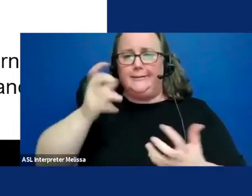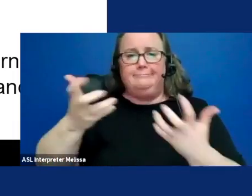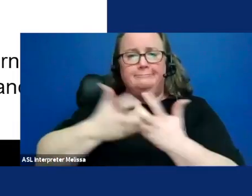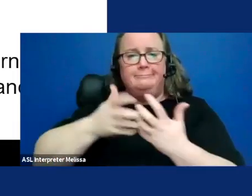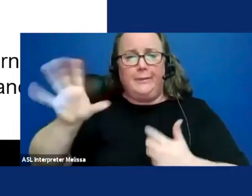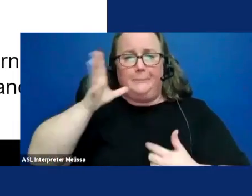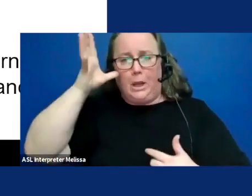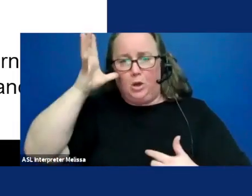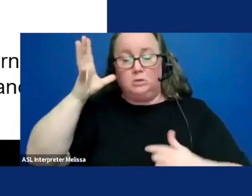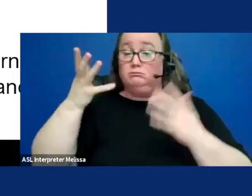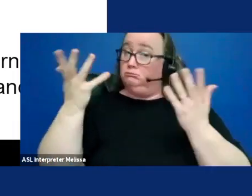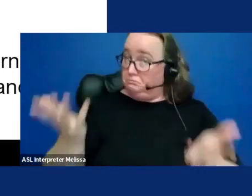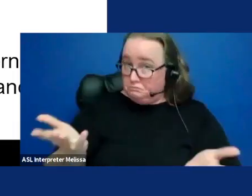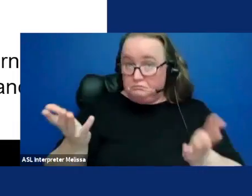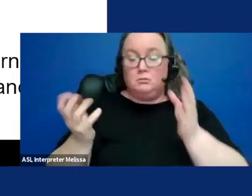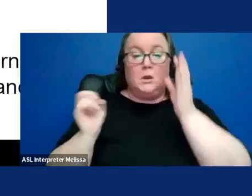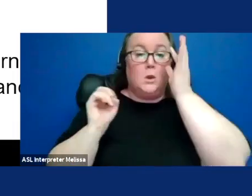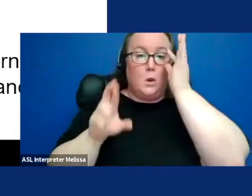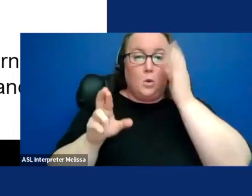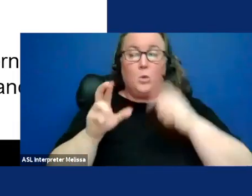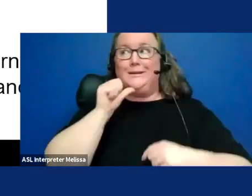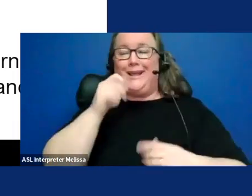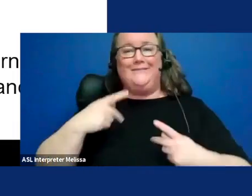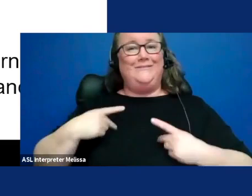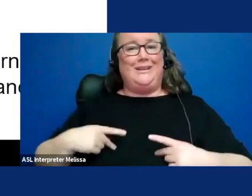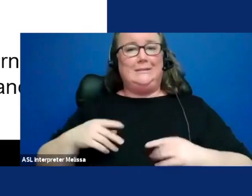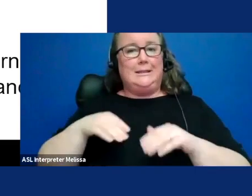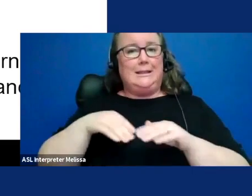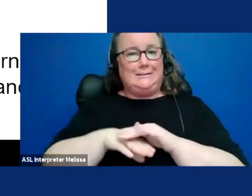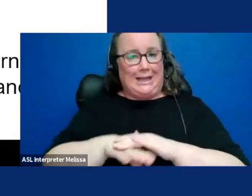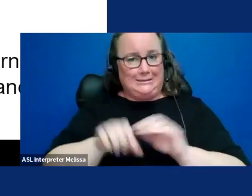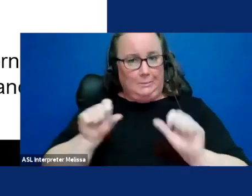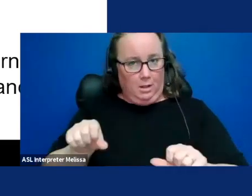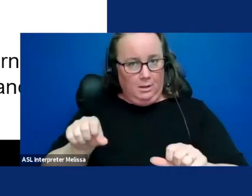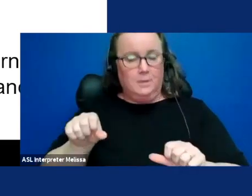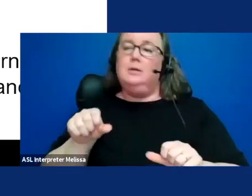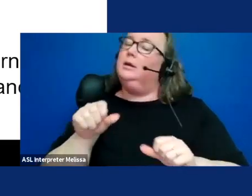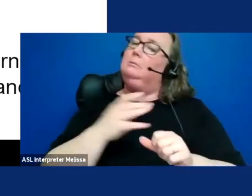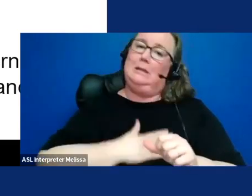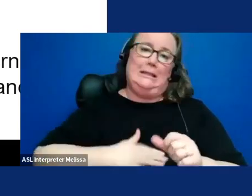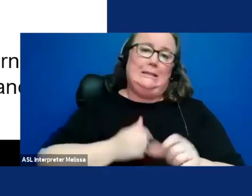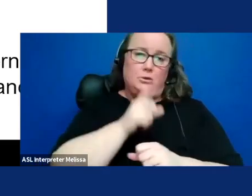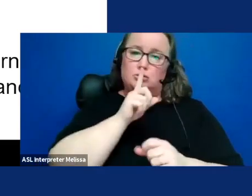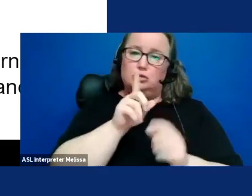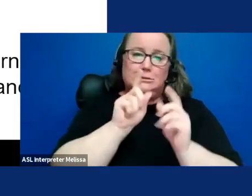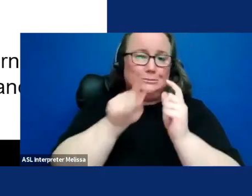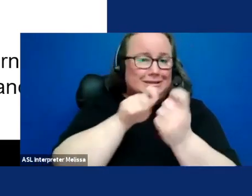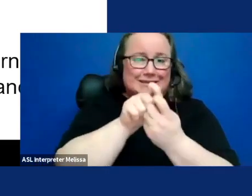you know, it's not physically accessible. Like, be specific as to why that service is not fit for that parent.